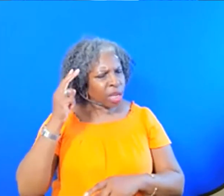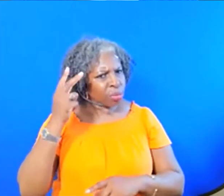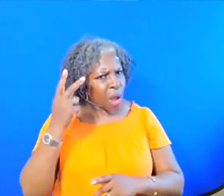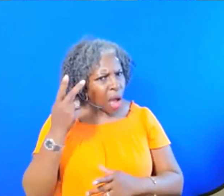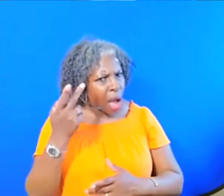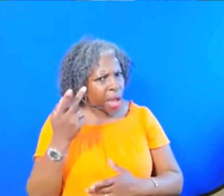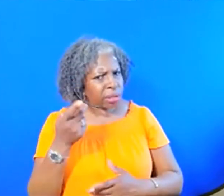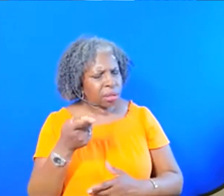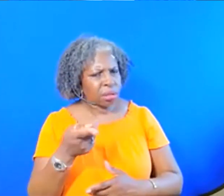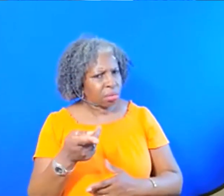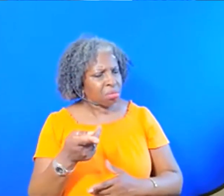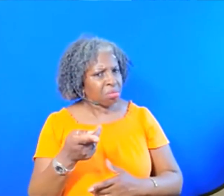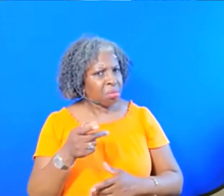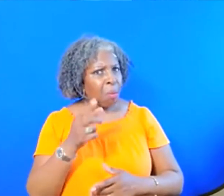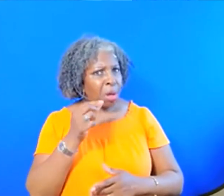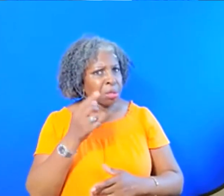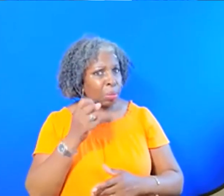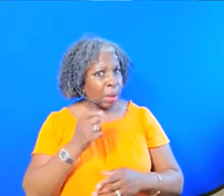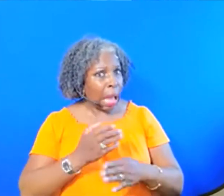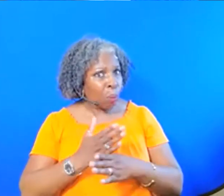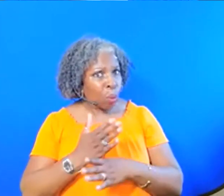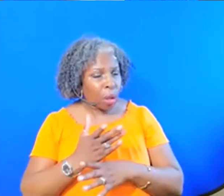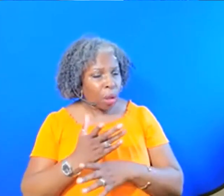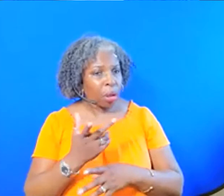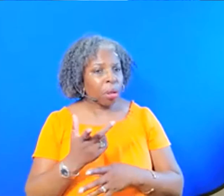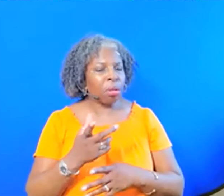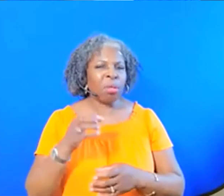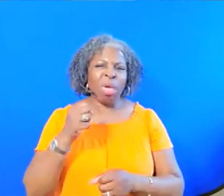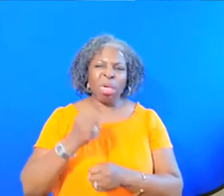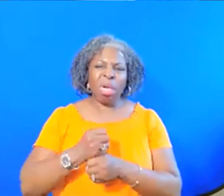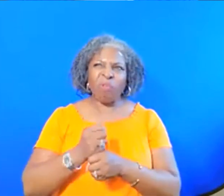The governance motivation, of course, I would say is many folds.